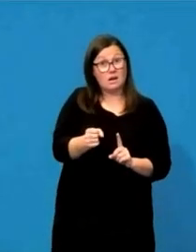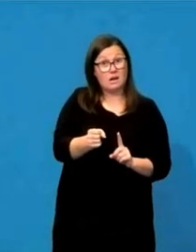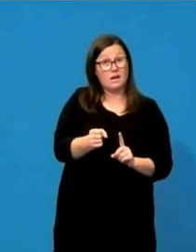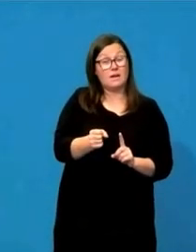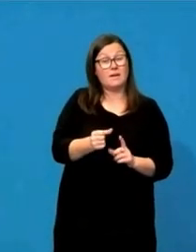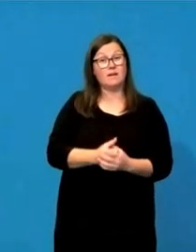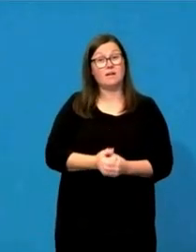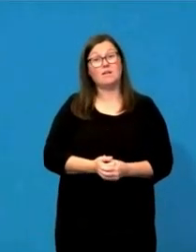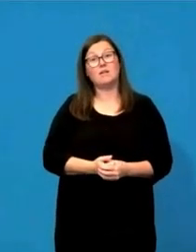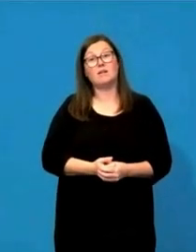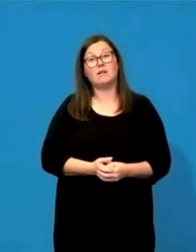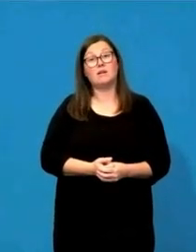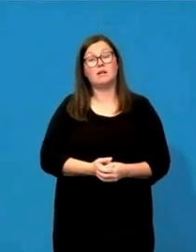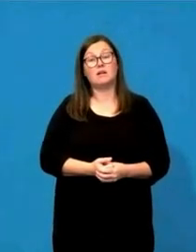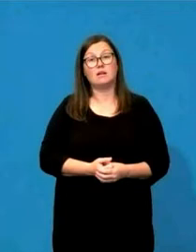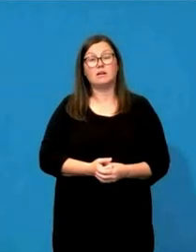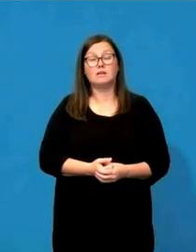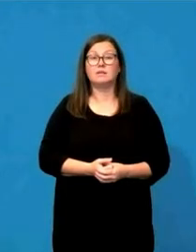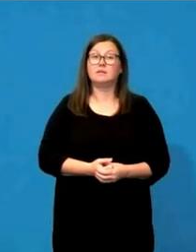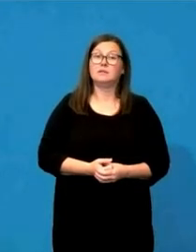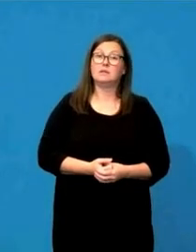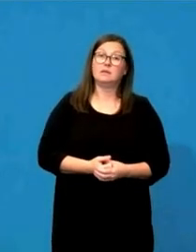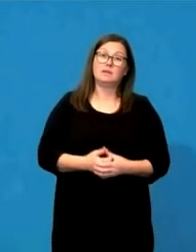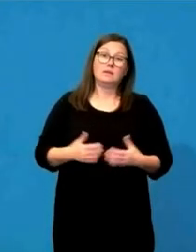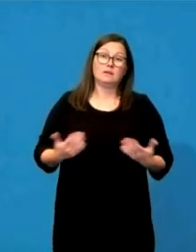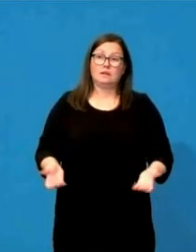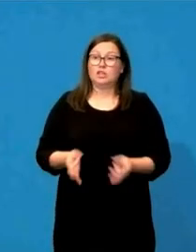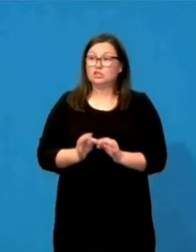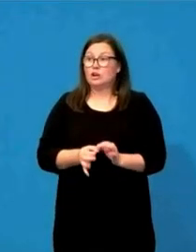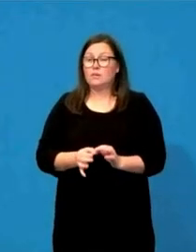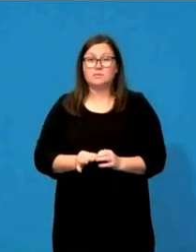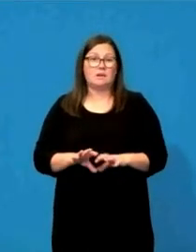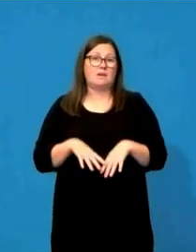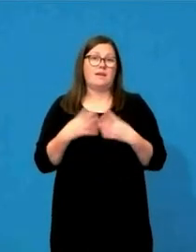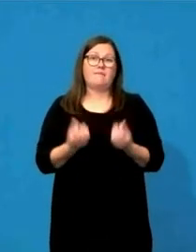Interpreters. Everything is online. We want to be able to see these people.